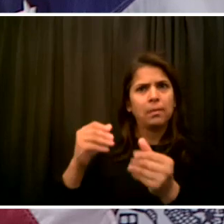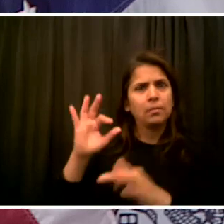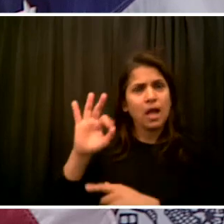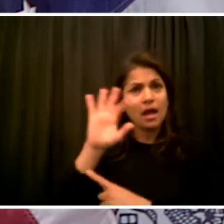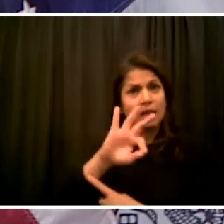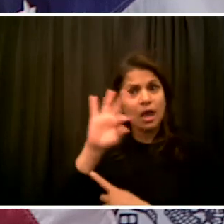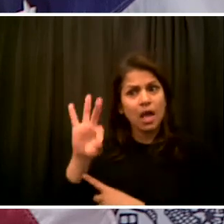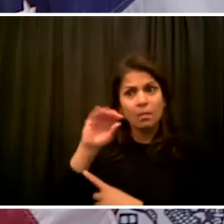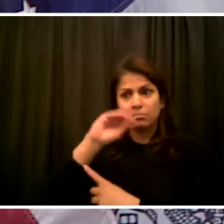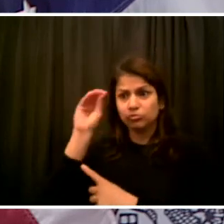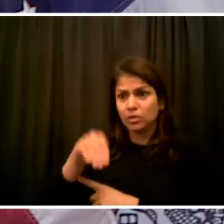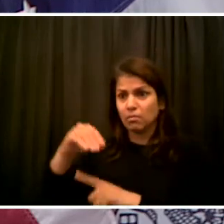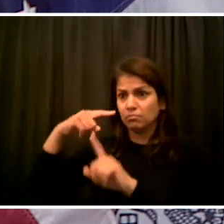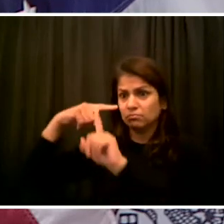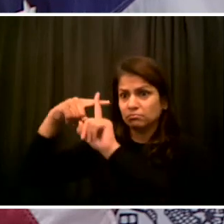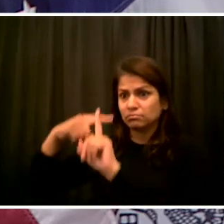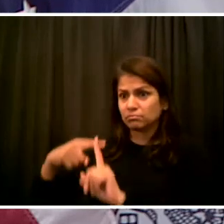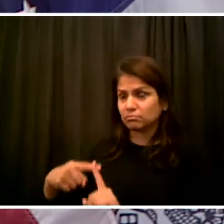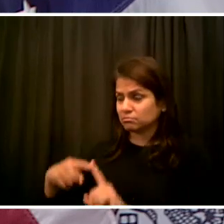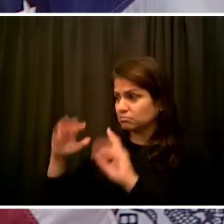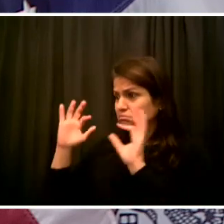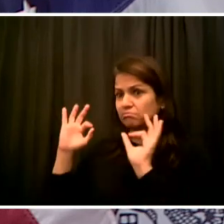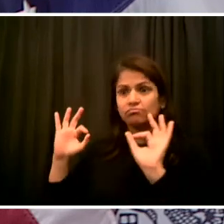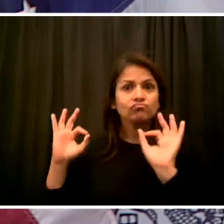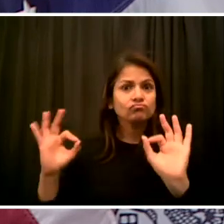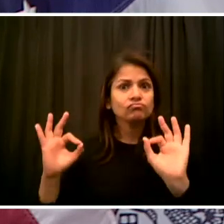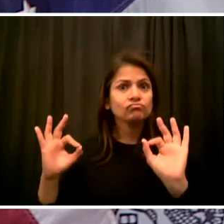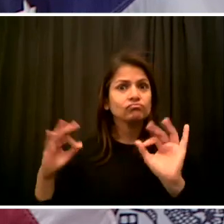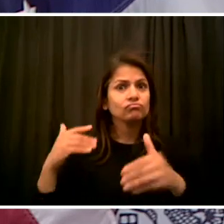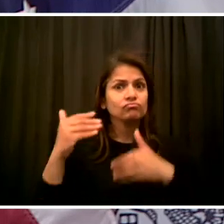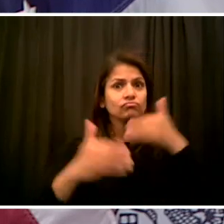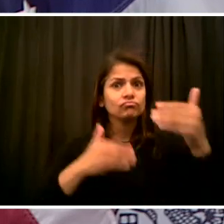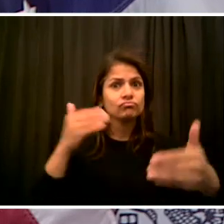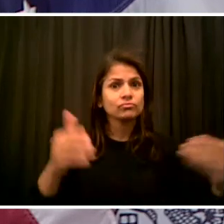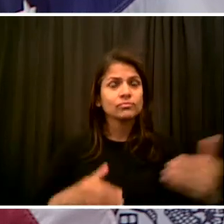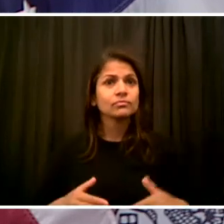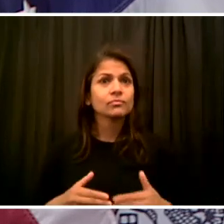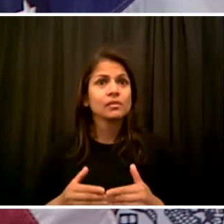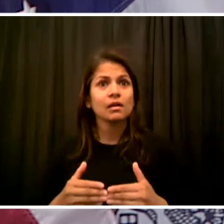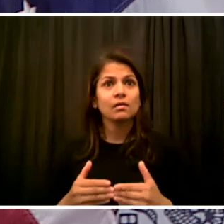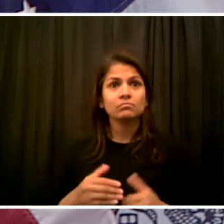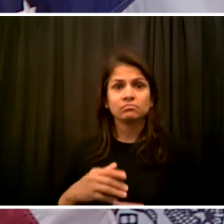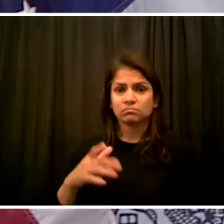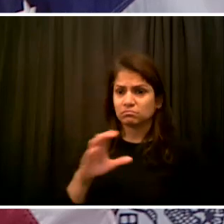WE MOVE ORFWRDA WITH THAT DEVOTION TO COMMUNICATION AND RESPECT AND WORKING ON A NEIGHBORHOOD